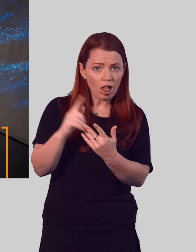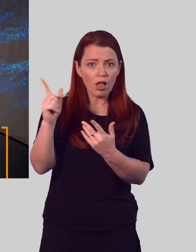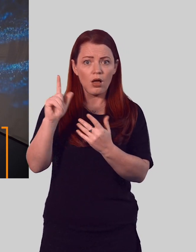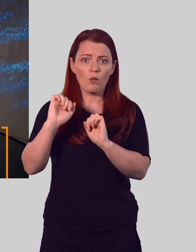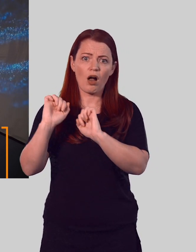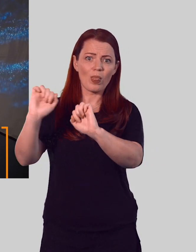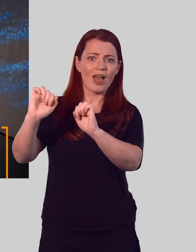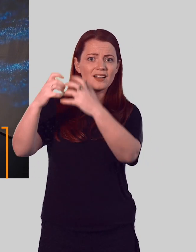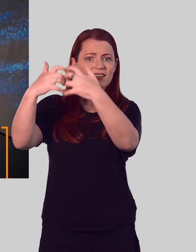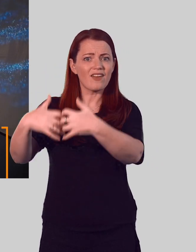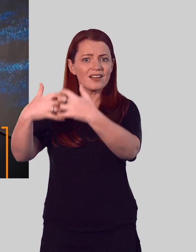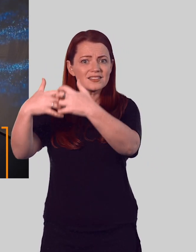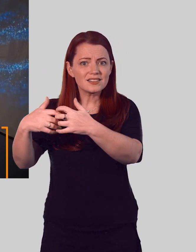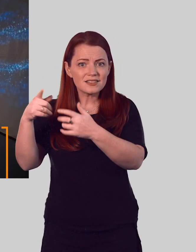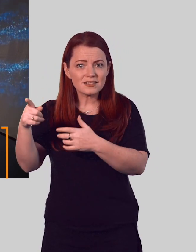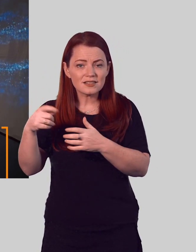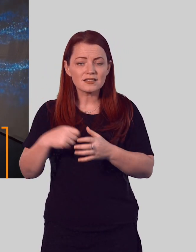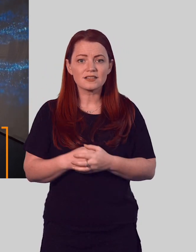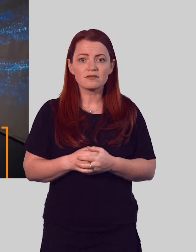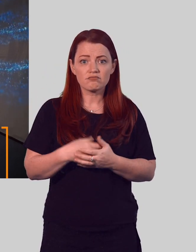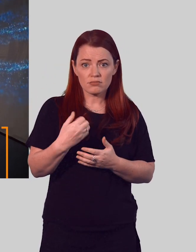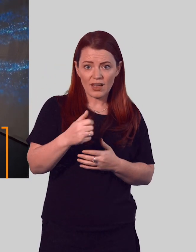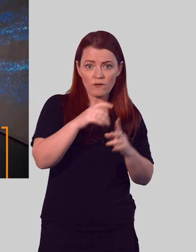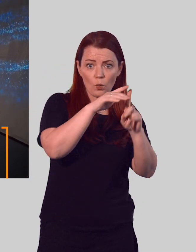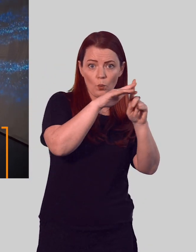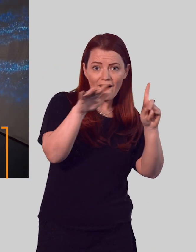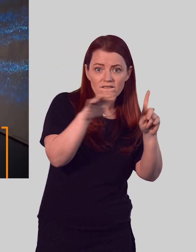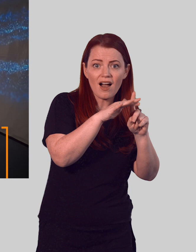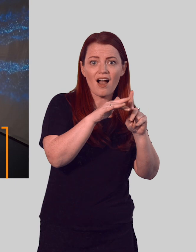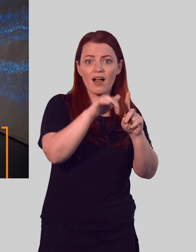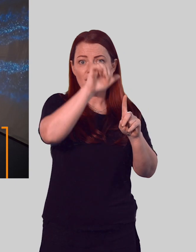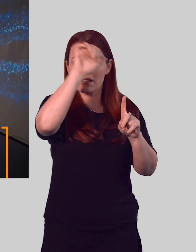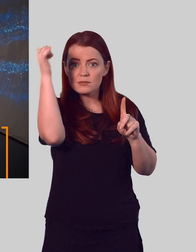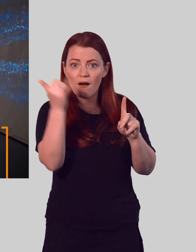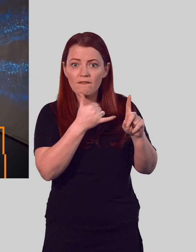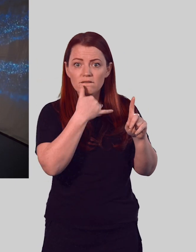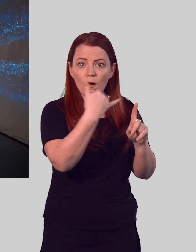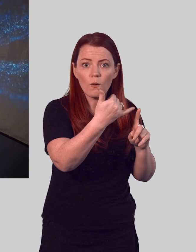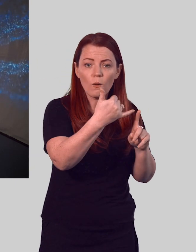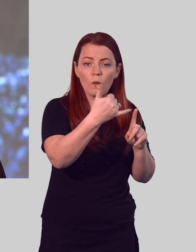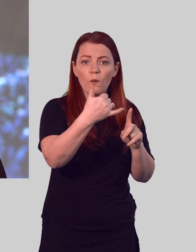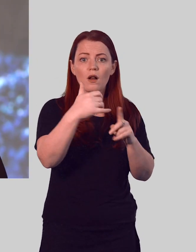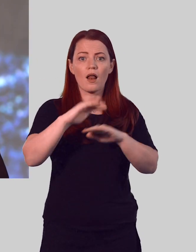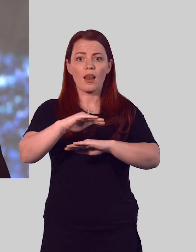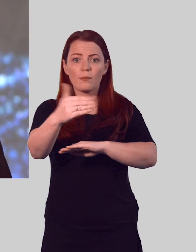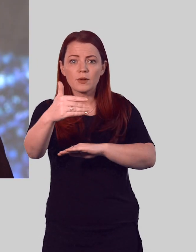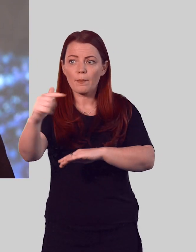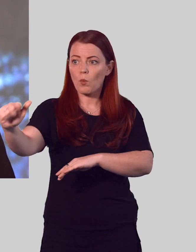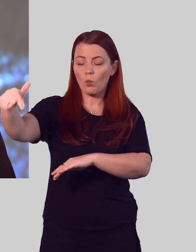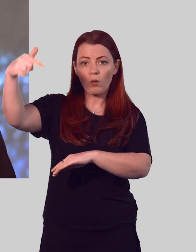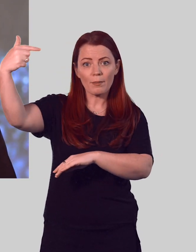Do they have wi-fi, a smartphone, laptop or a webcam? And so think about inclusion,